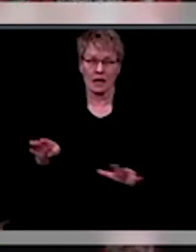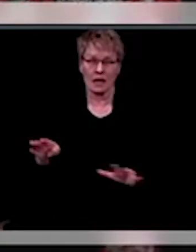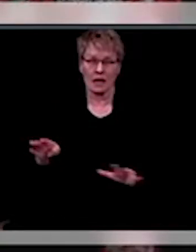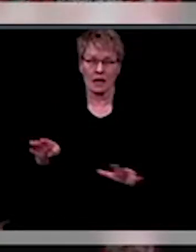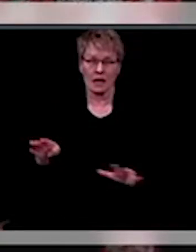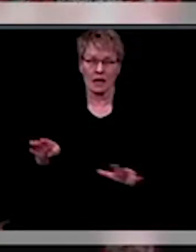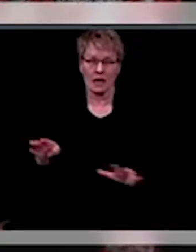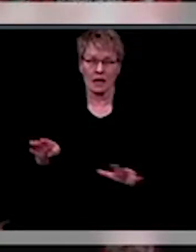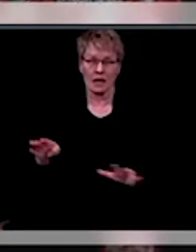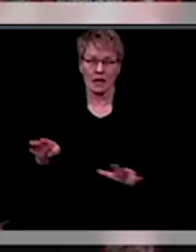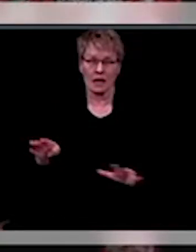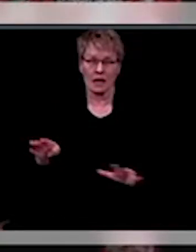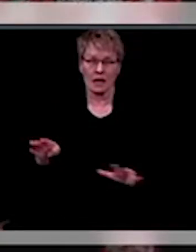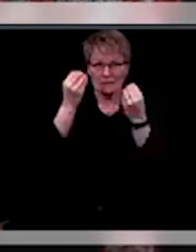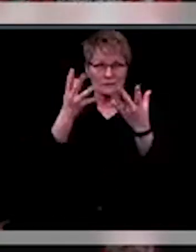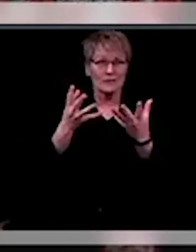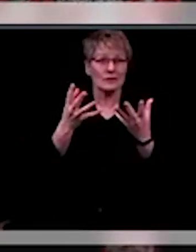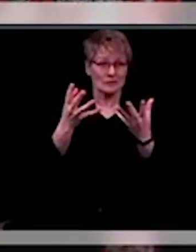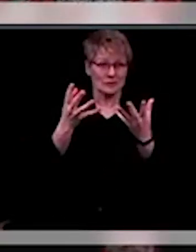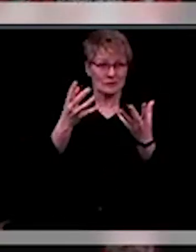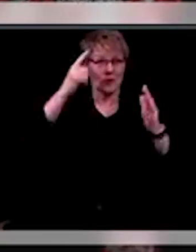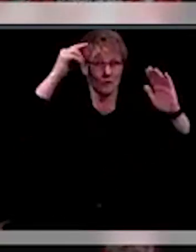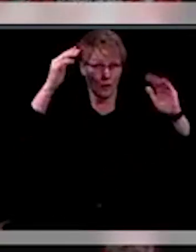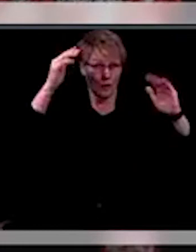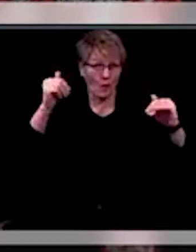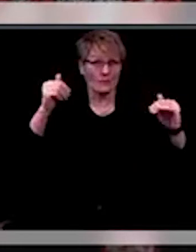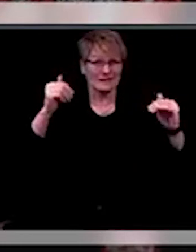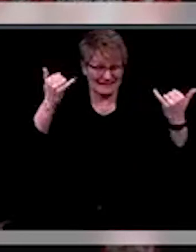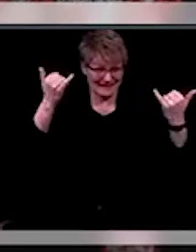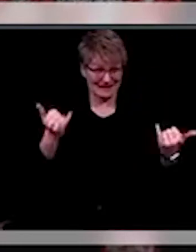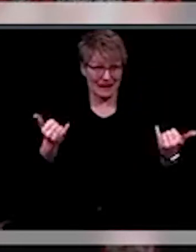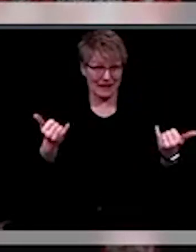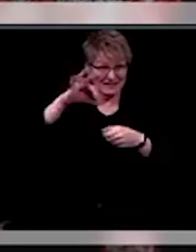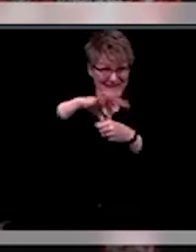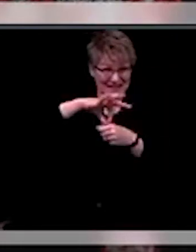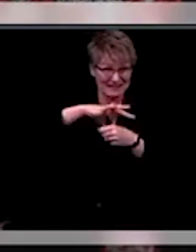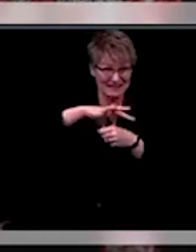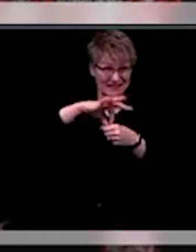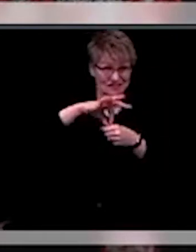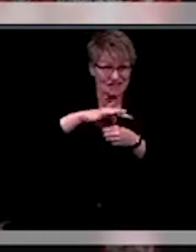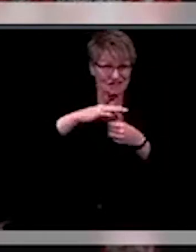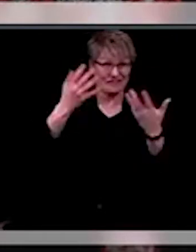hoping after the fog of the election is over and masking and distancing becomes less political,